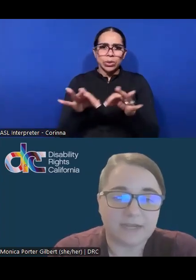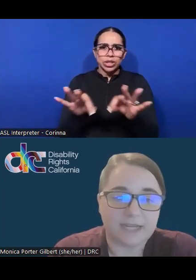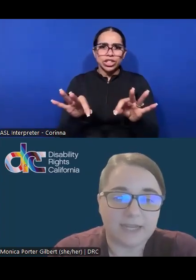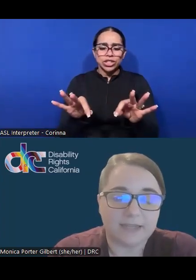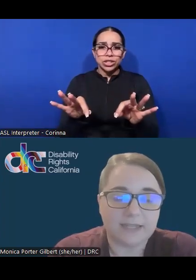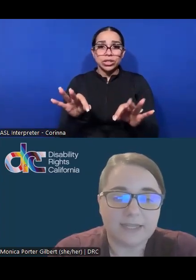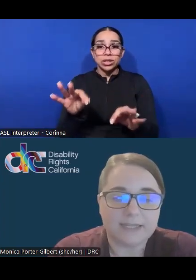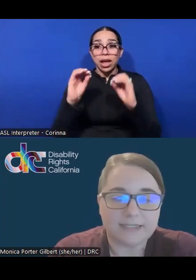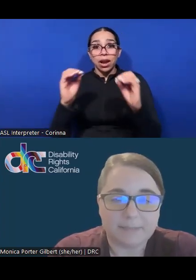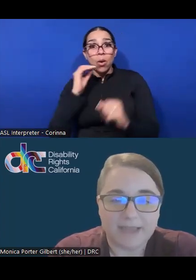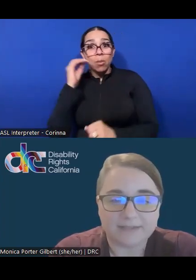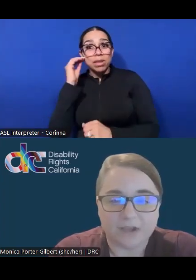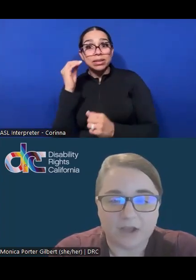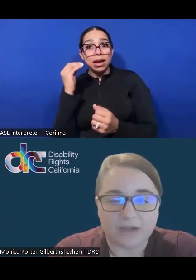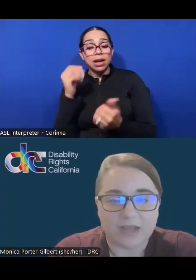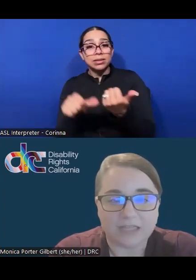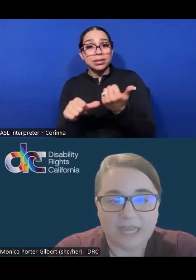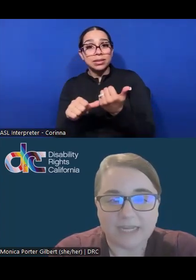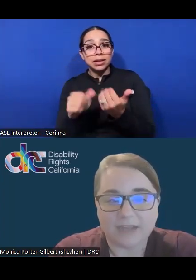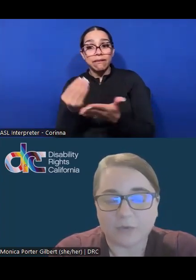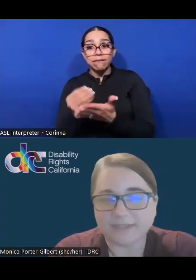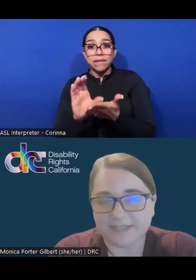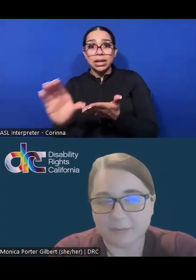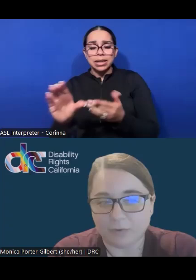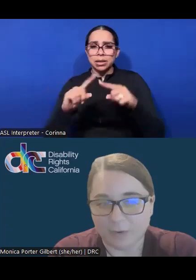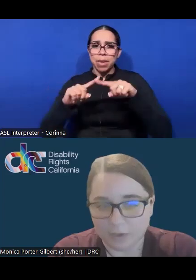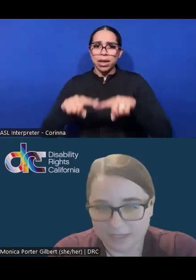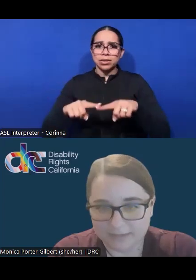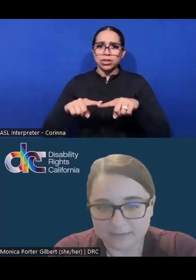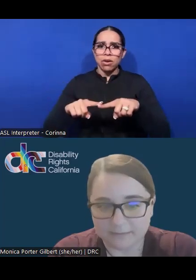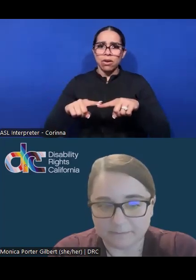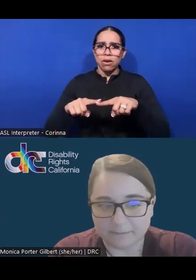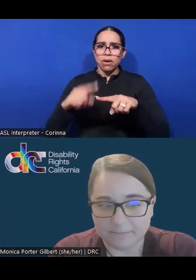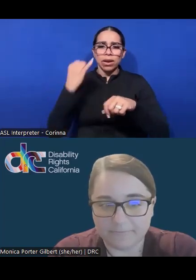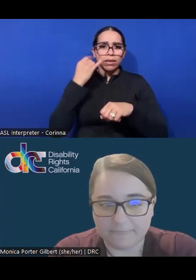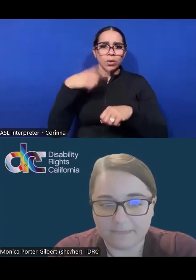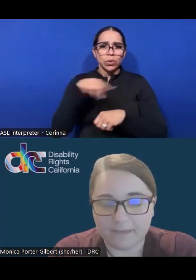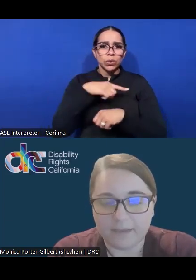funding depends on aligning with state priorities.